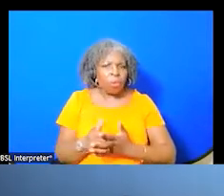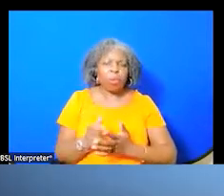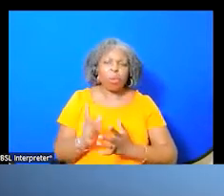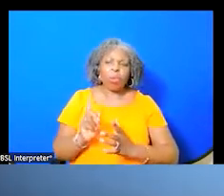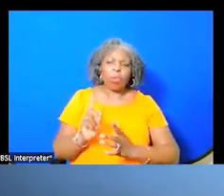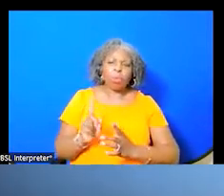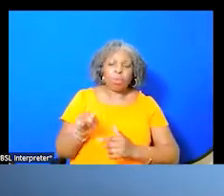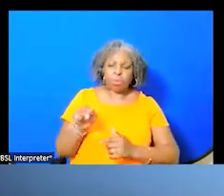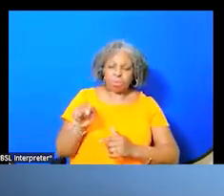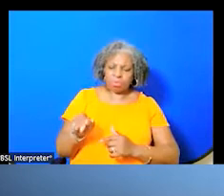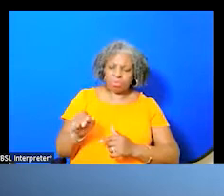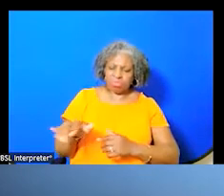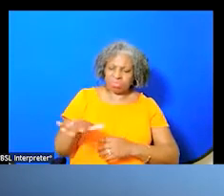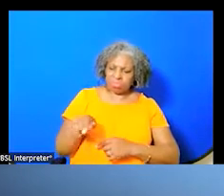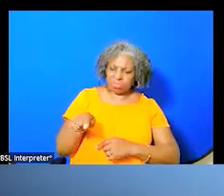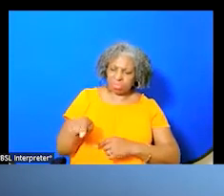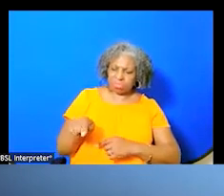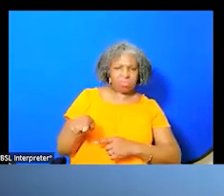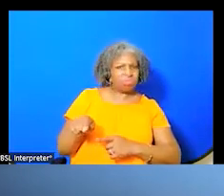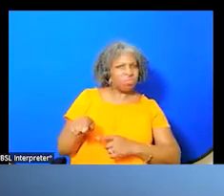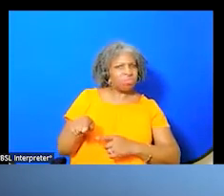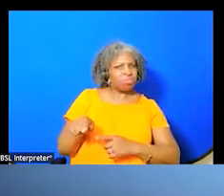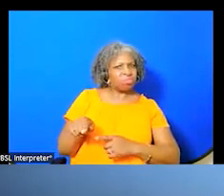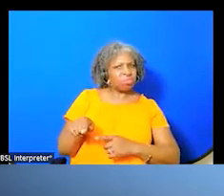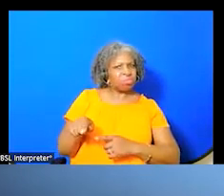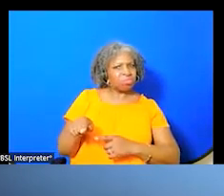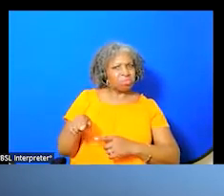What is the area of your projects been in its lifetime, that was the most successful?